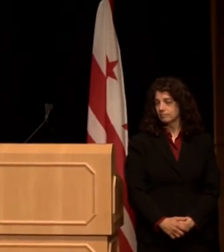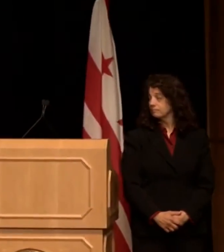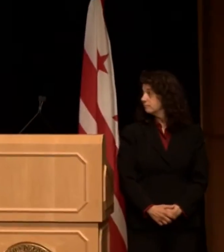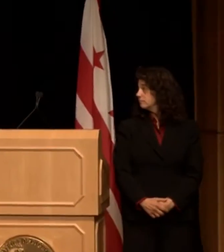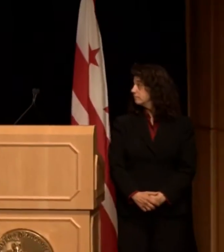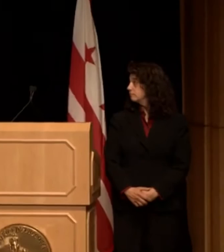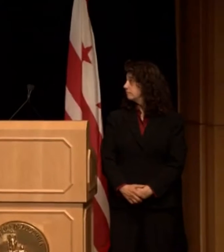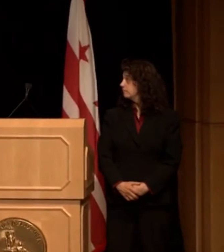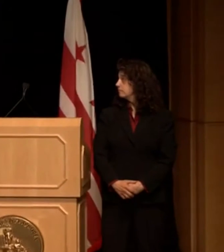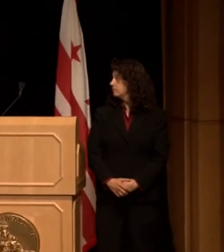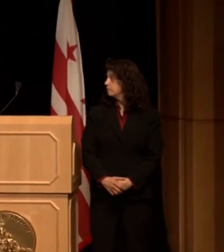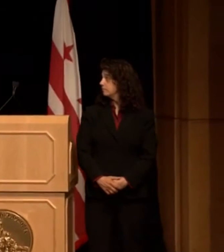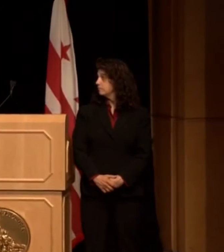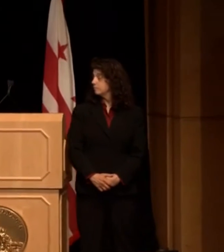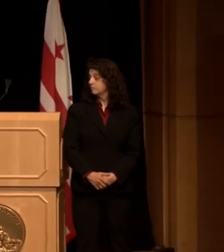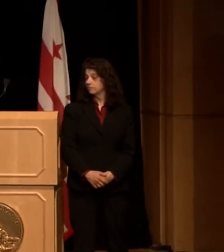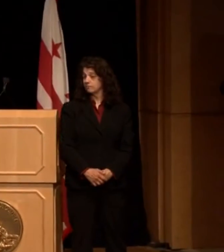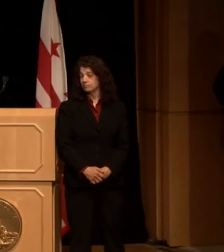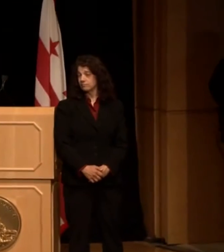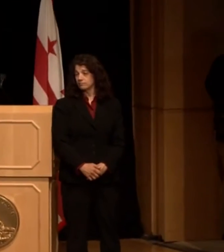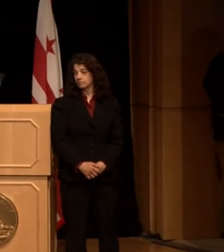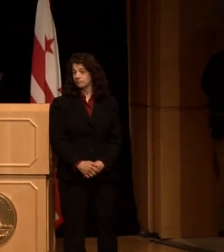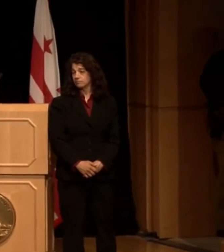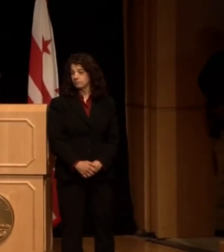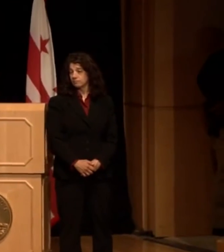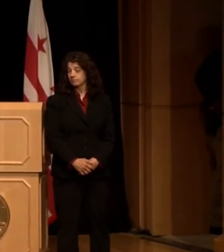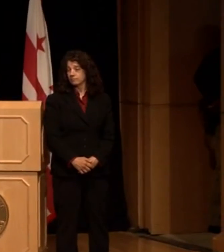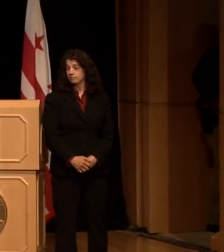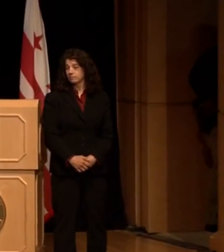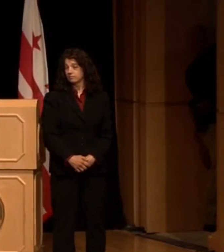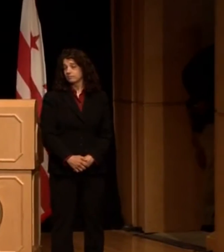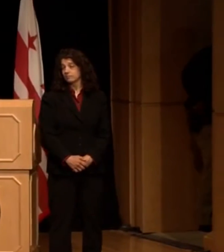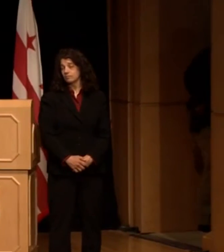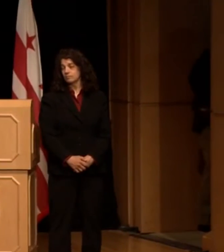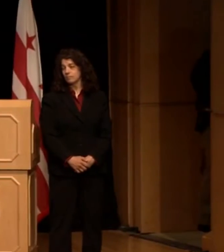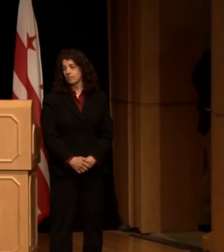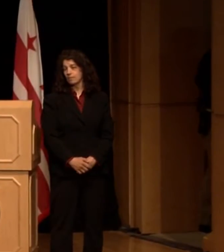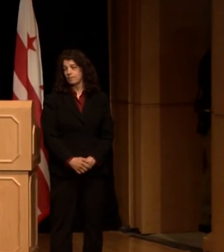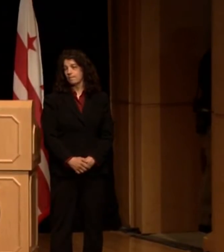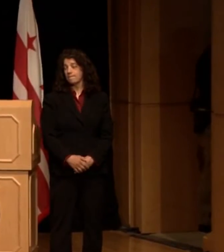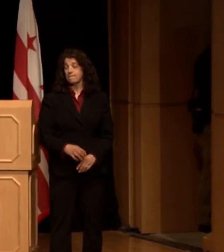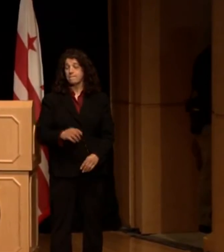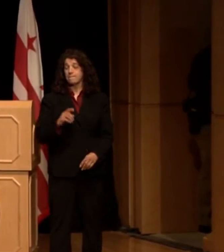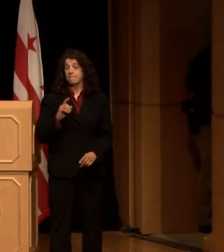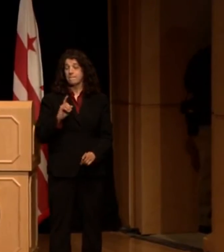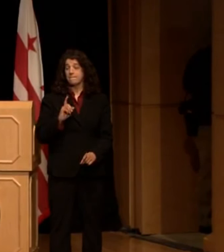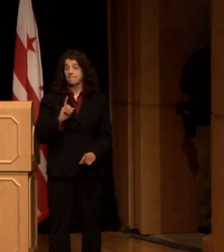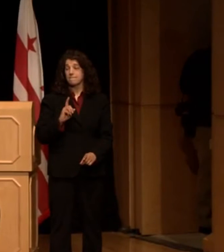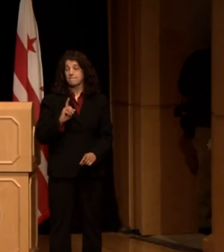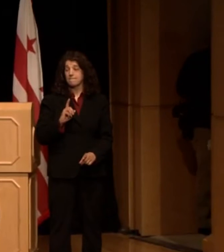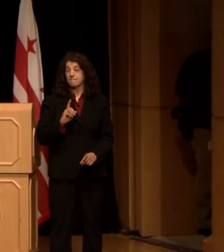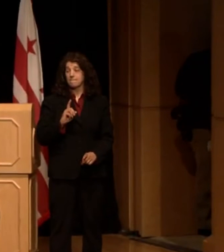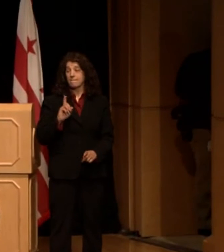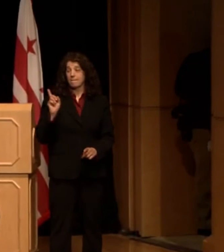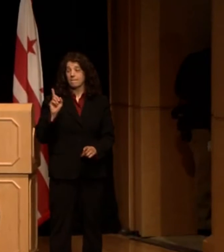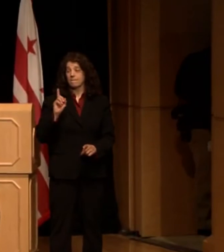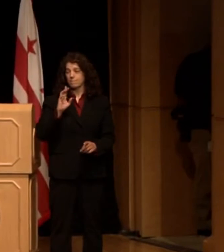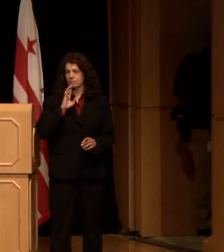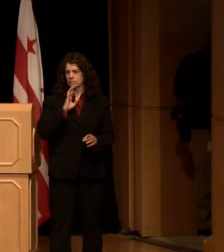THANK YOU, MAYOR. LET'S GET INTO IT. SO THE FIRST SET OF PROJECTS WE'RE GOING TO BE TALKING ABOUT ARE FROM THE DEPUTY MAYOR'S OFFICE FROM PLANNING AND